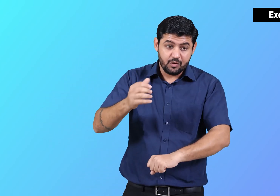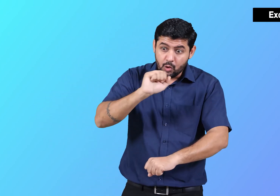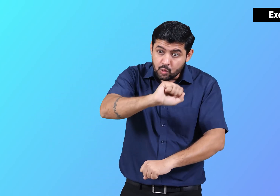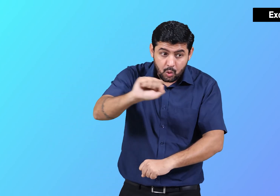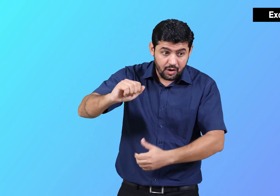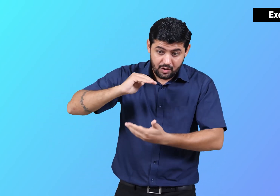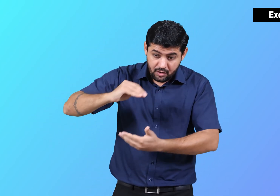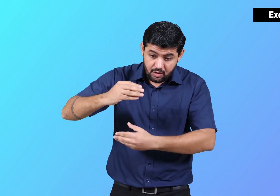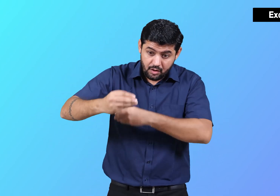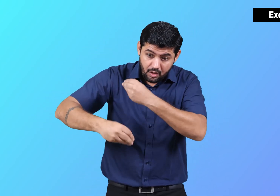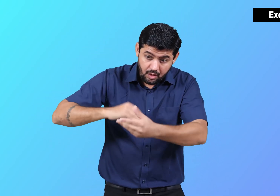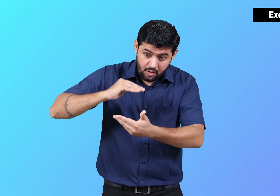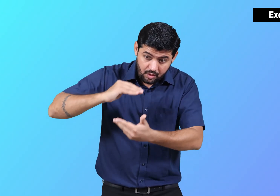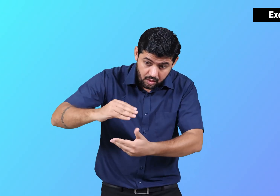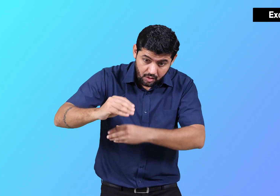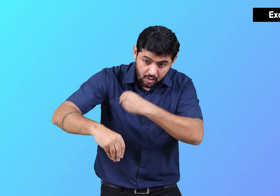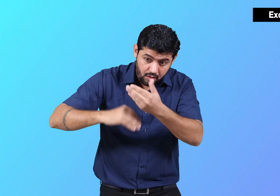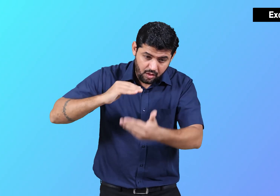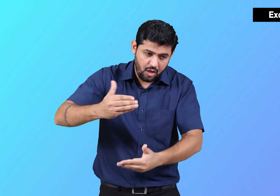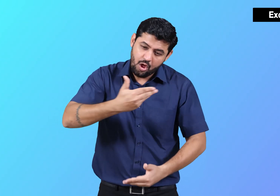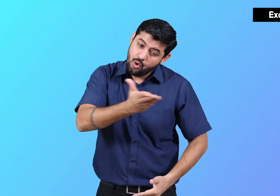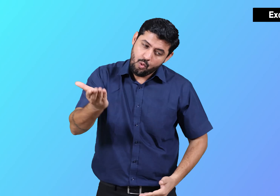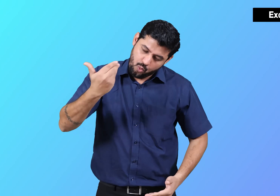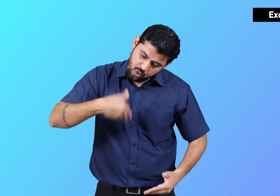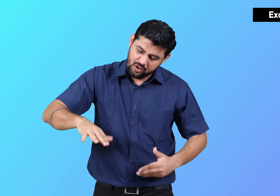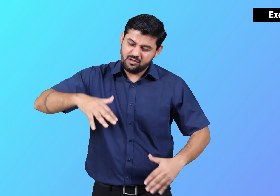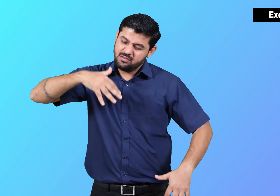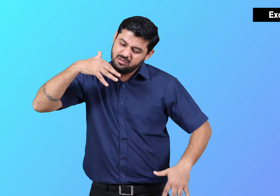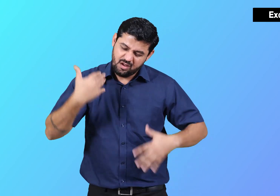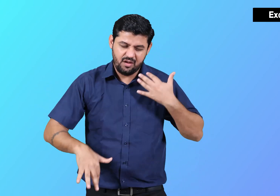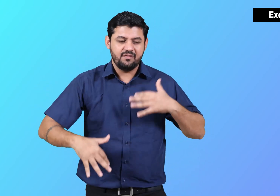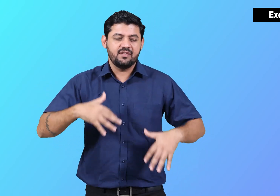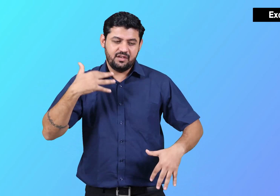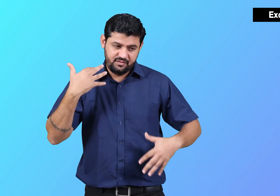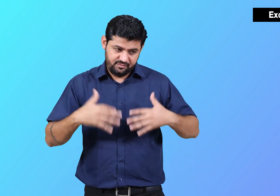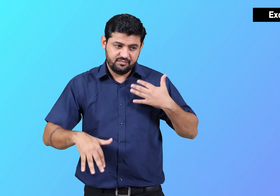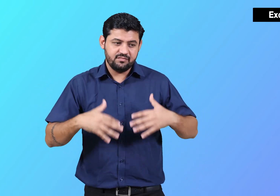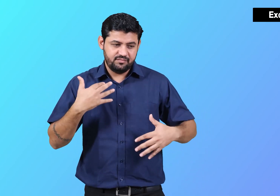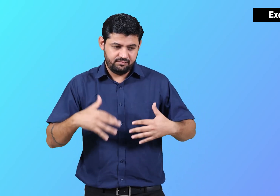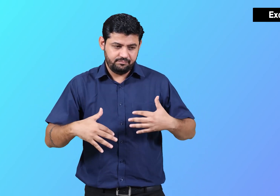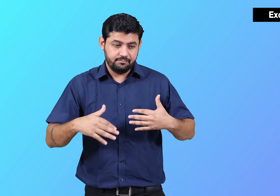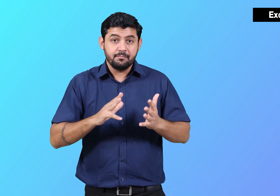Even their children will suffer because of their parents’ sins and so will their grandchildren and great-grandchildren.”